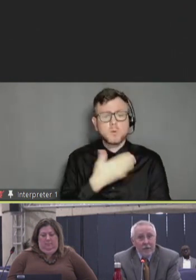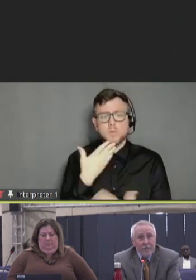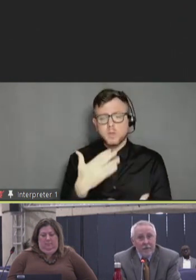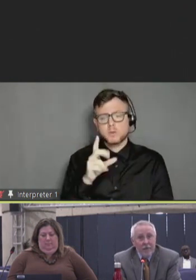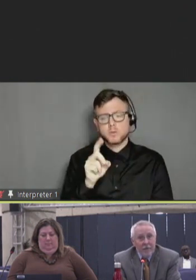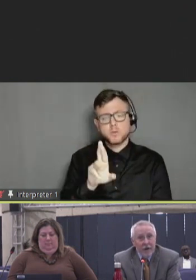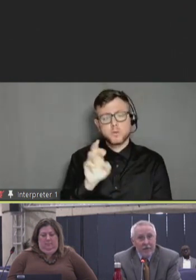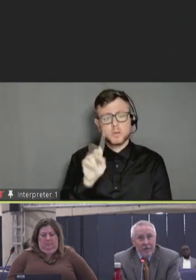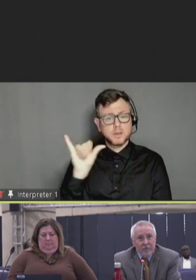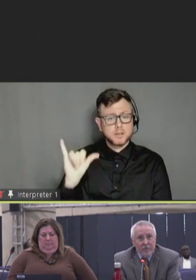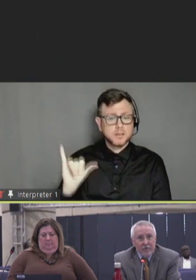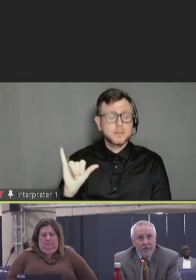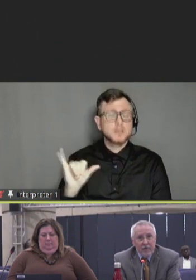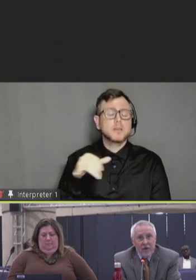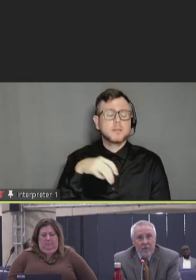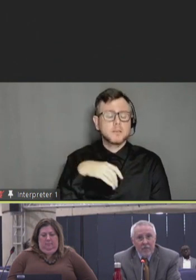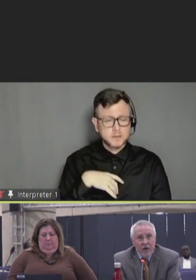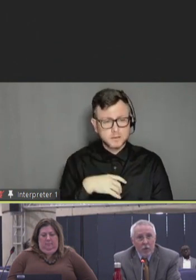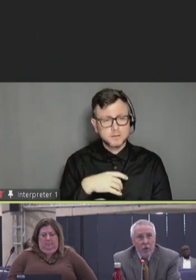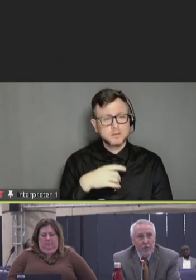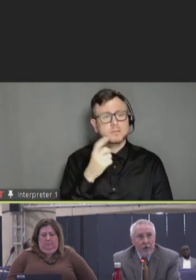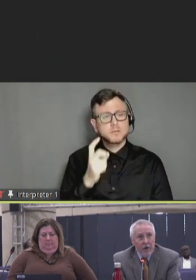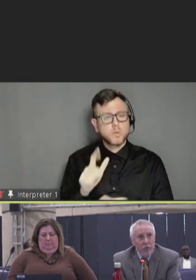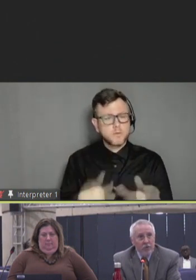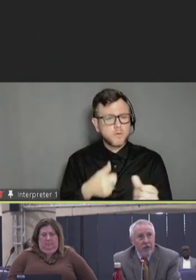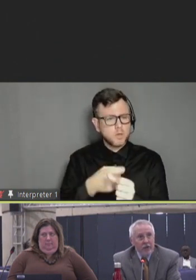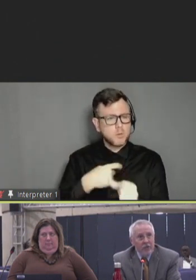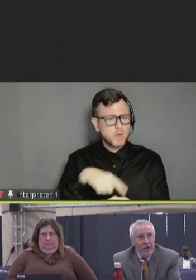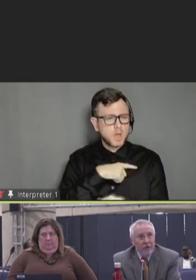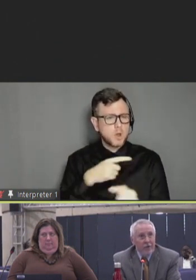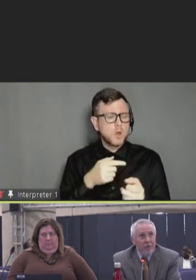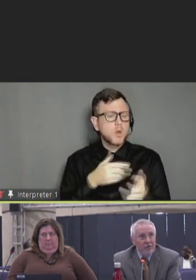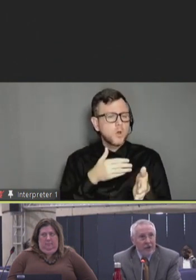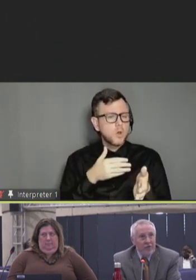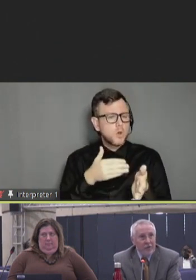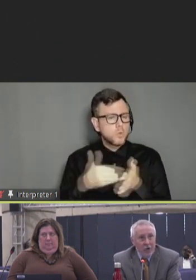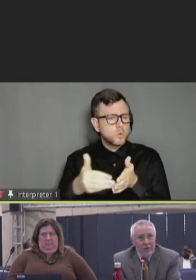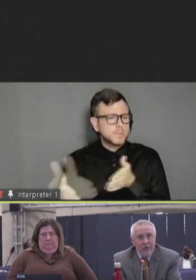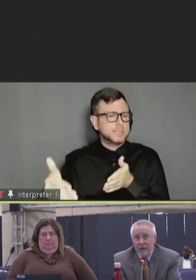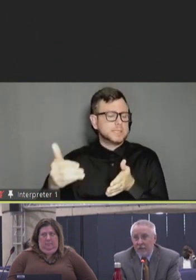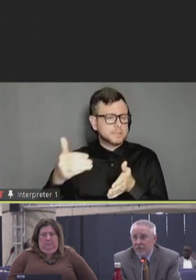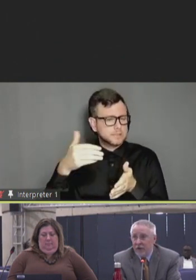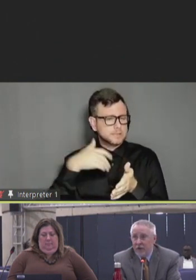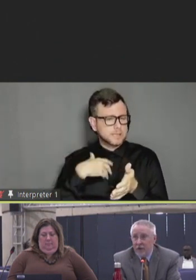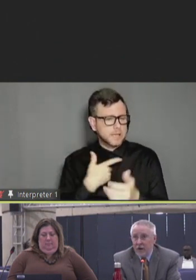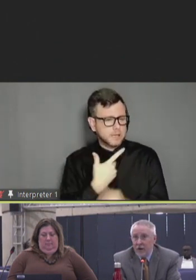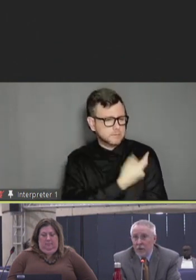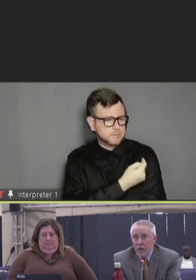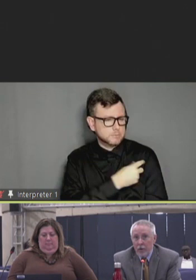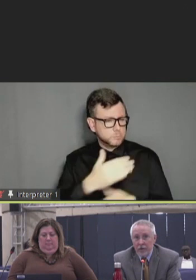You know, Matt, the follow-up of our routine childhood immunization process, while we think